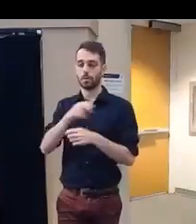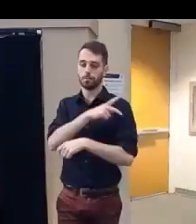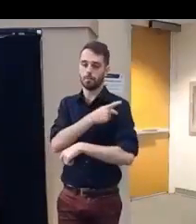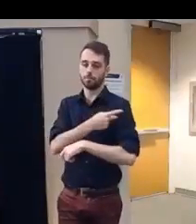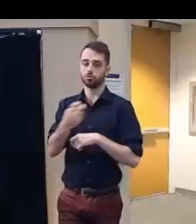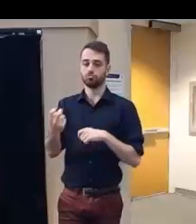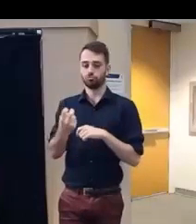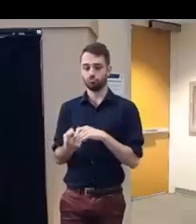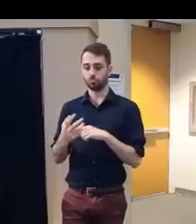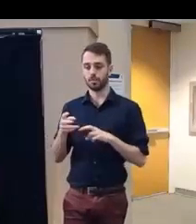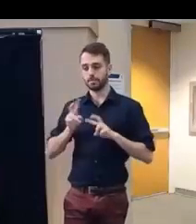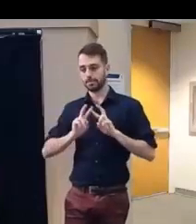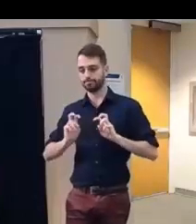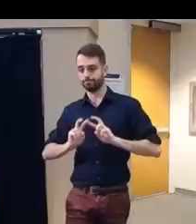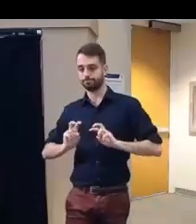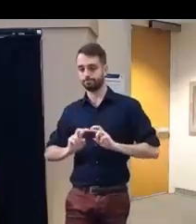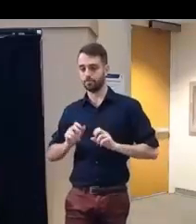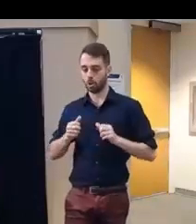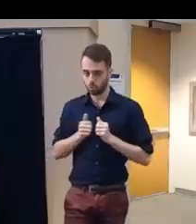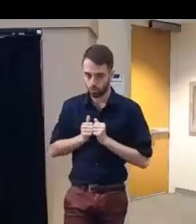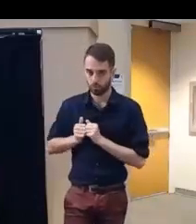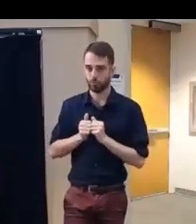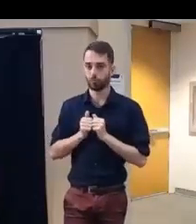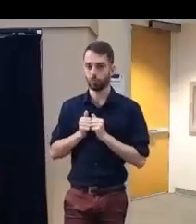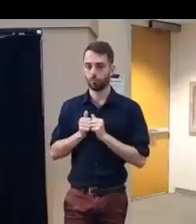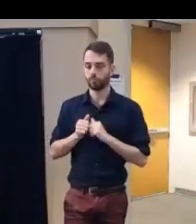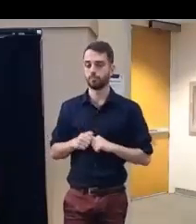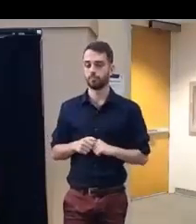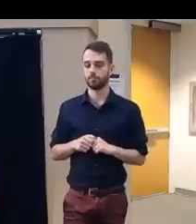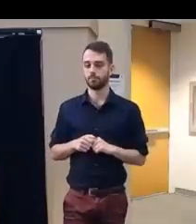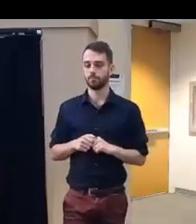a great opportunity where the trainee can learn to observe the interactions right